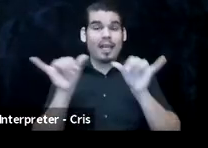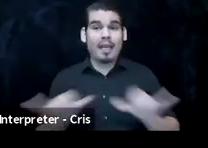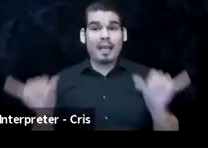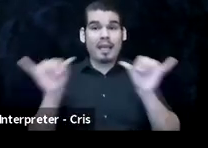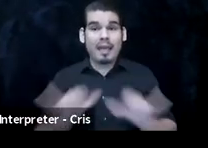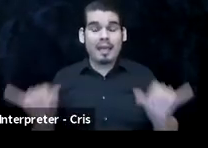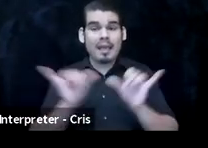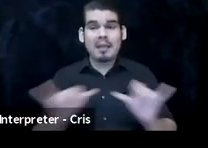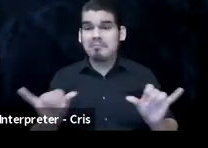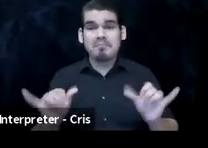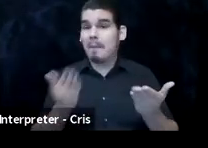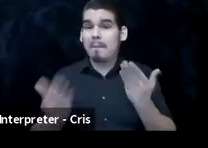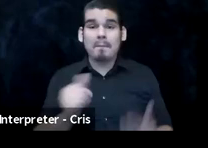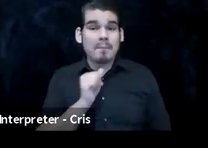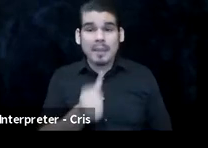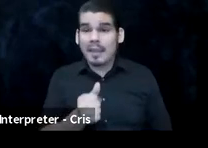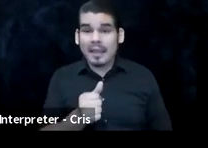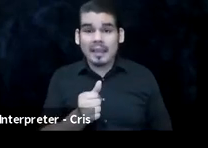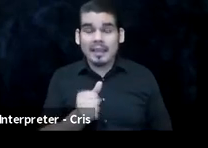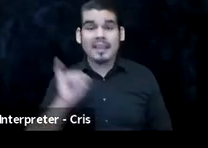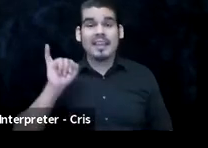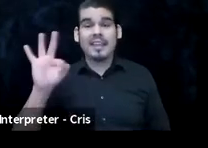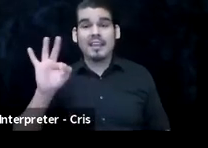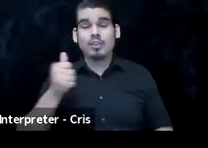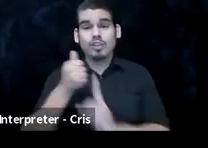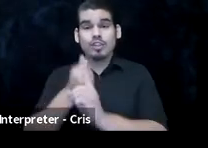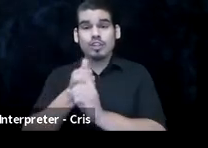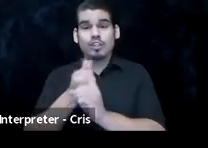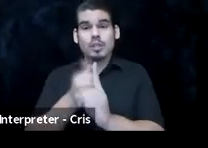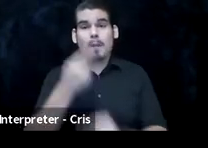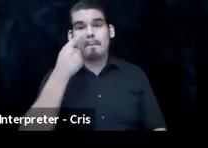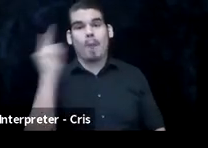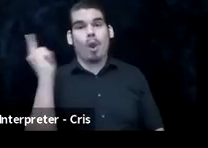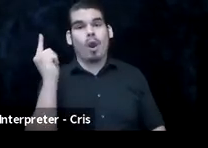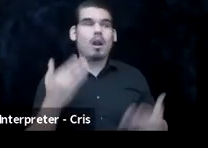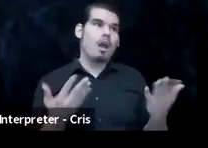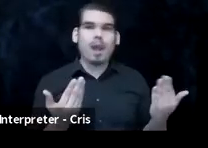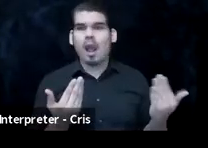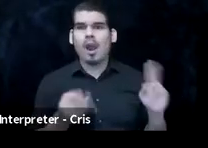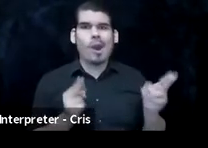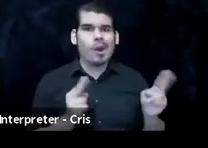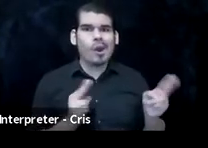Gerardo Chavez, RAD IX: I don't just use previous previous questions, just because you know you want to end the meeting, and you know you want to go on with your day.